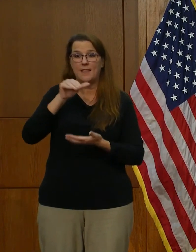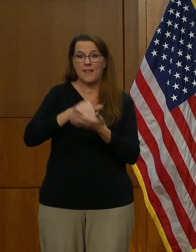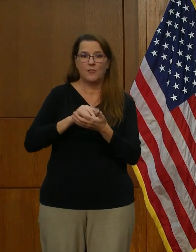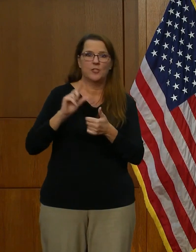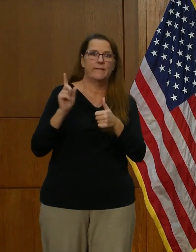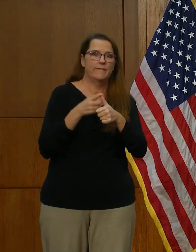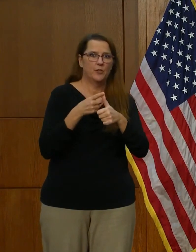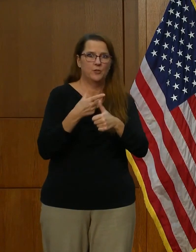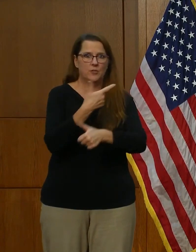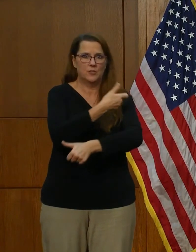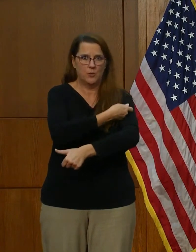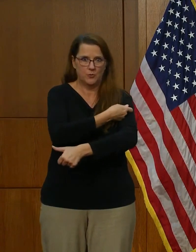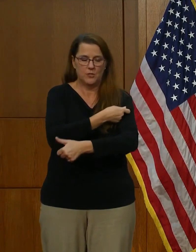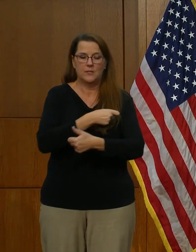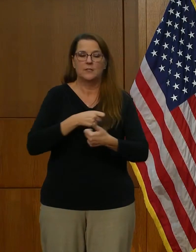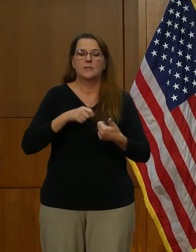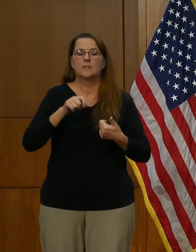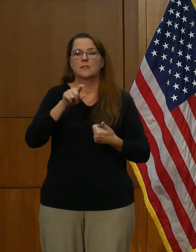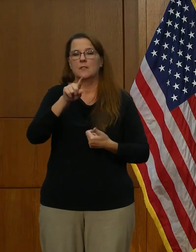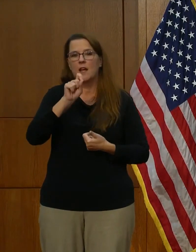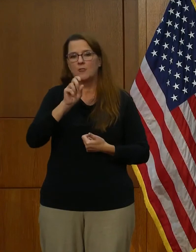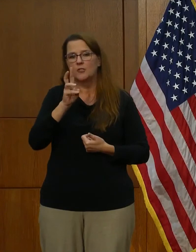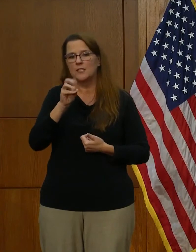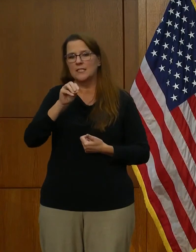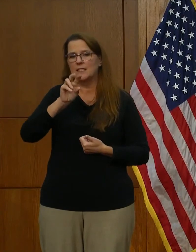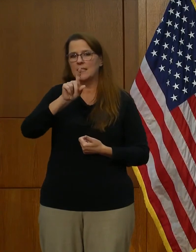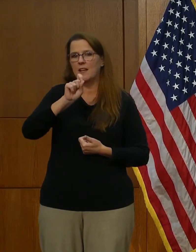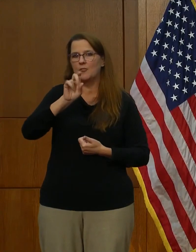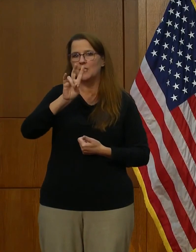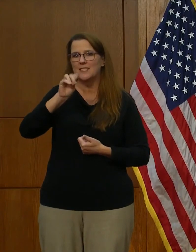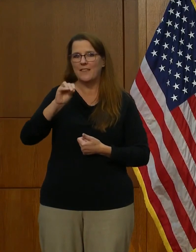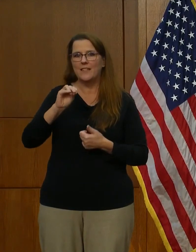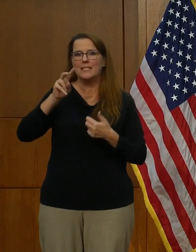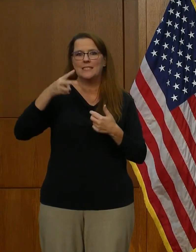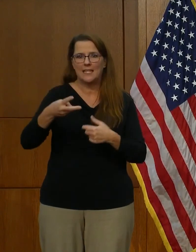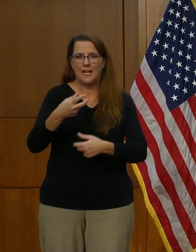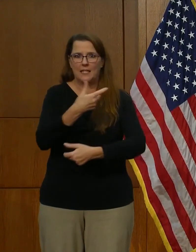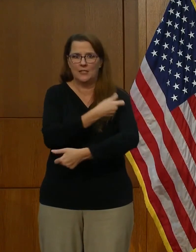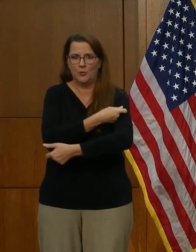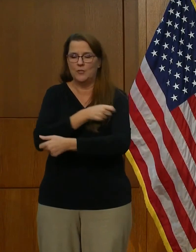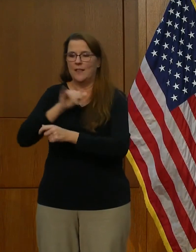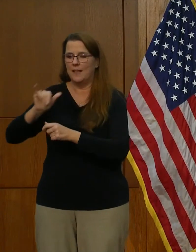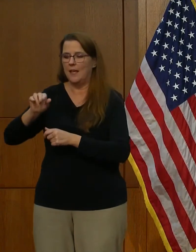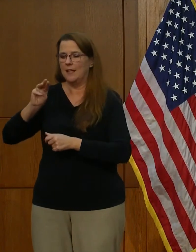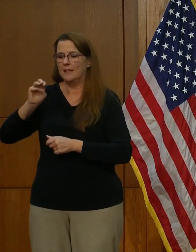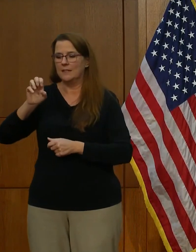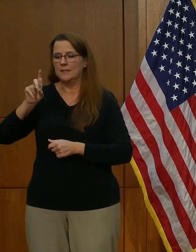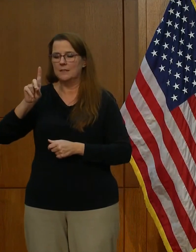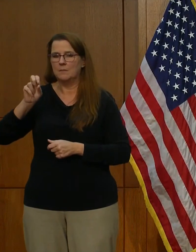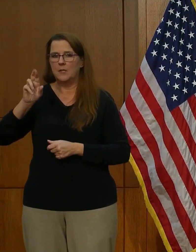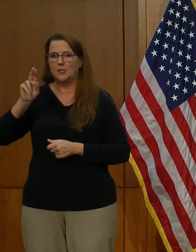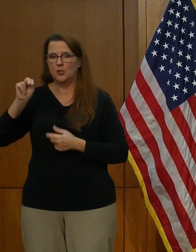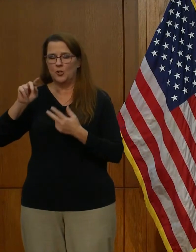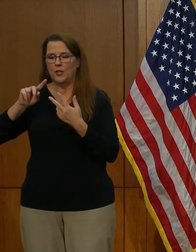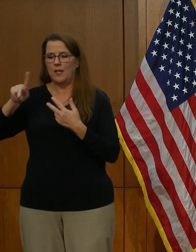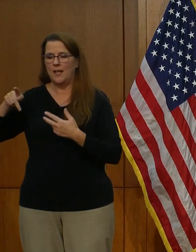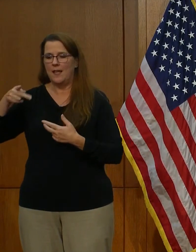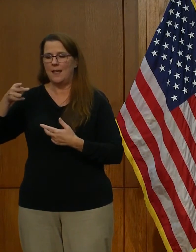SPENDING ABOUT 188001ST THIS IS ABOUT 160 BETWEEN 116 170002ND